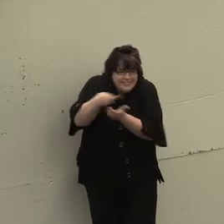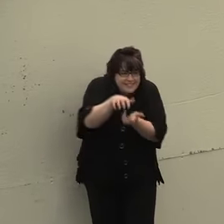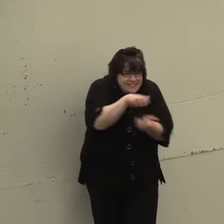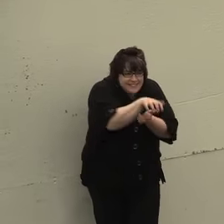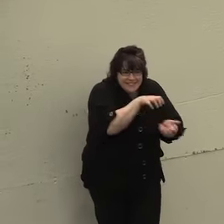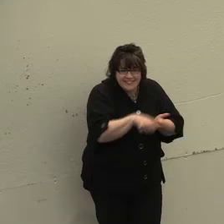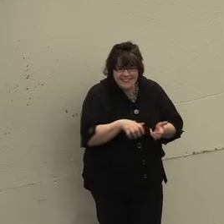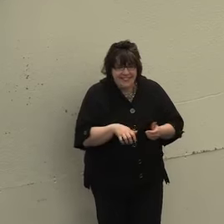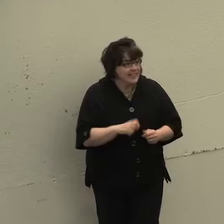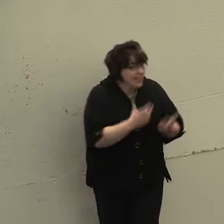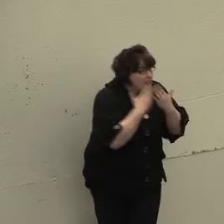Yeah, thanks so much.